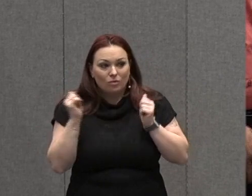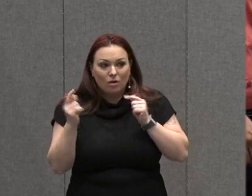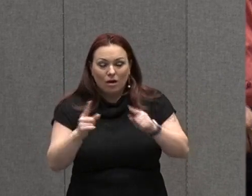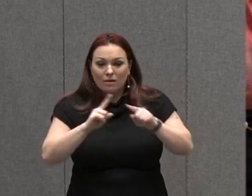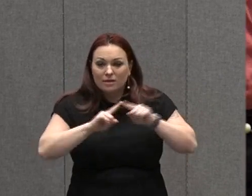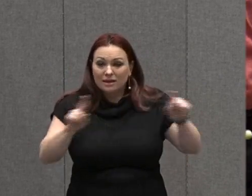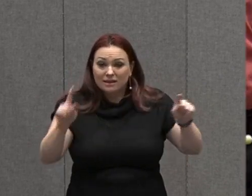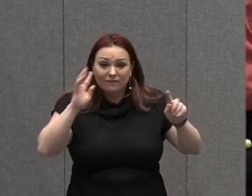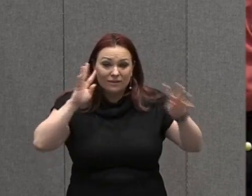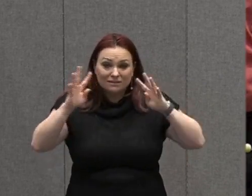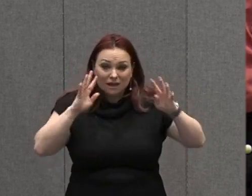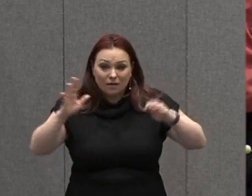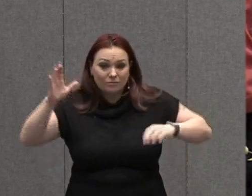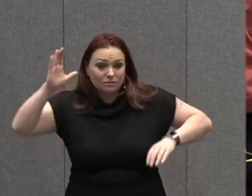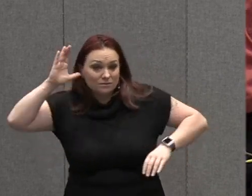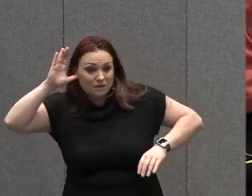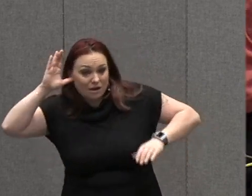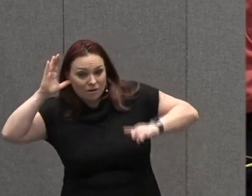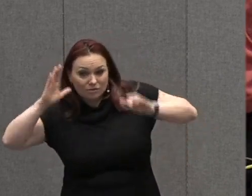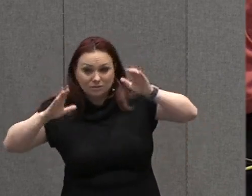I hear many different sounds when I do not talk.